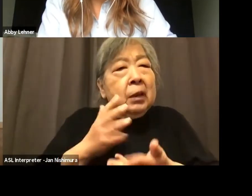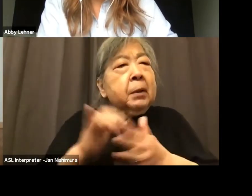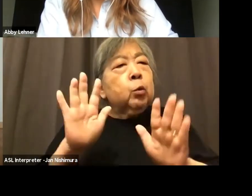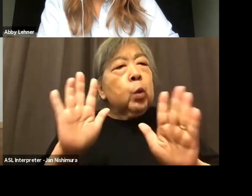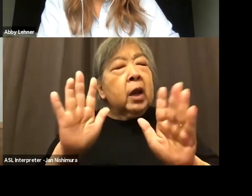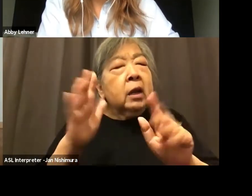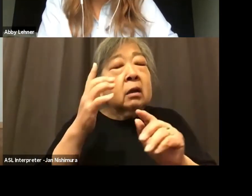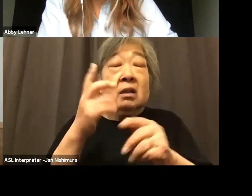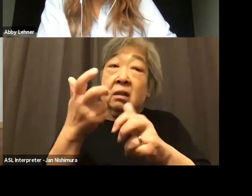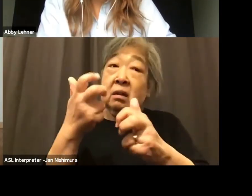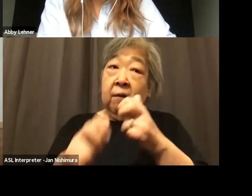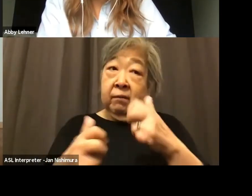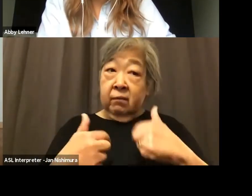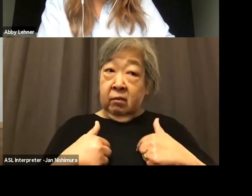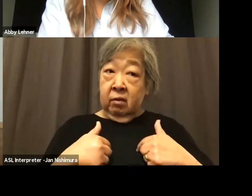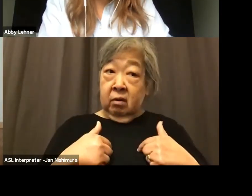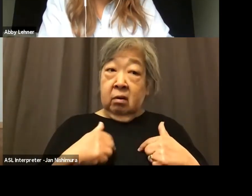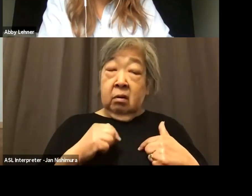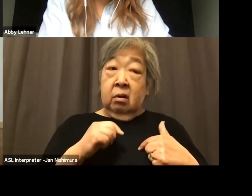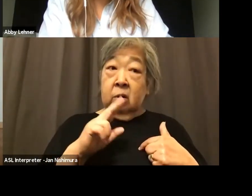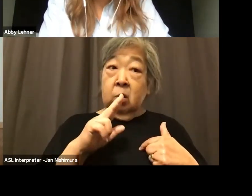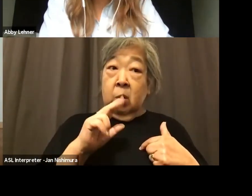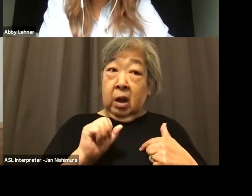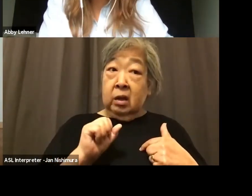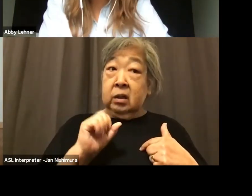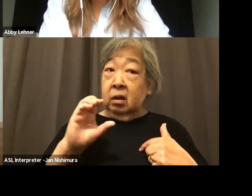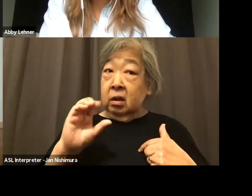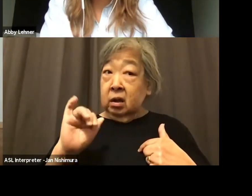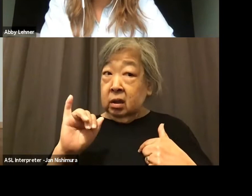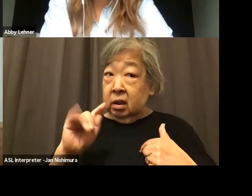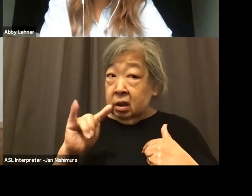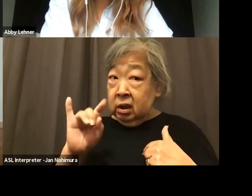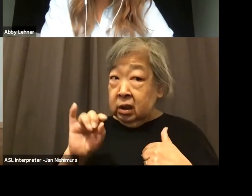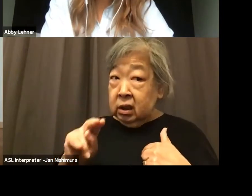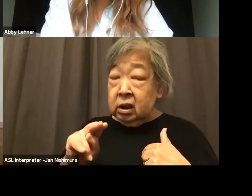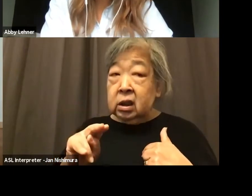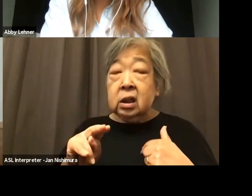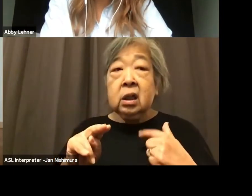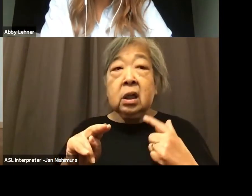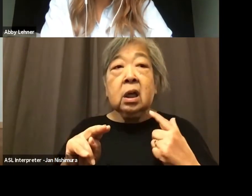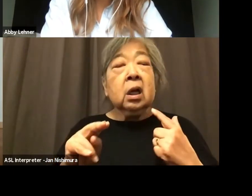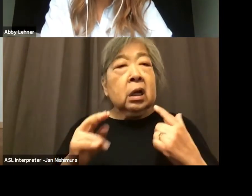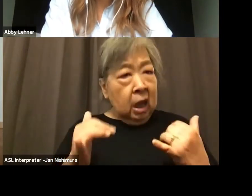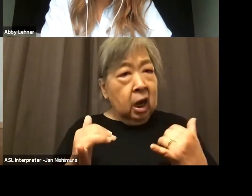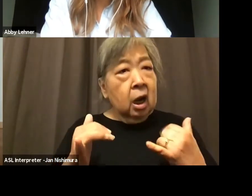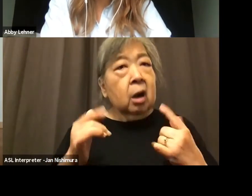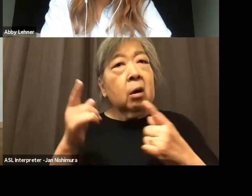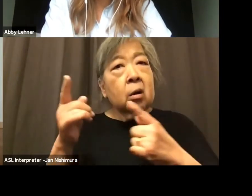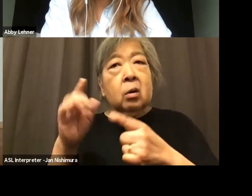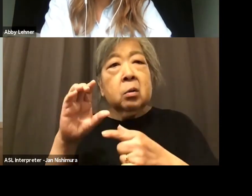As a U.S. citizen, I was born in a country and now that I'm a citizen here and I am permanently disabled,